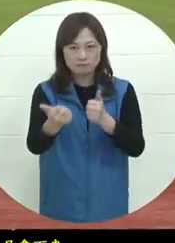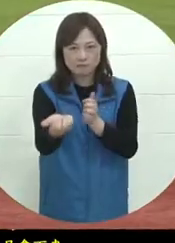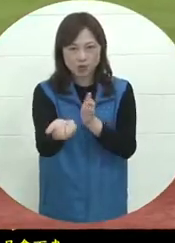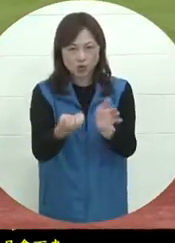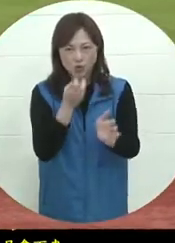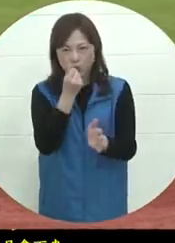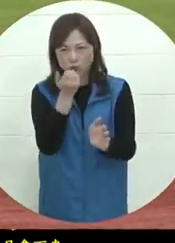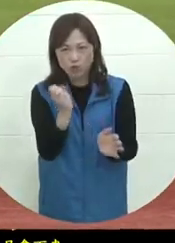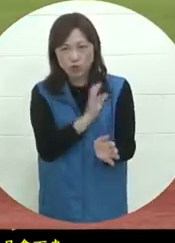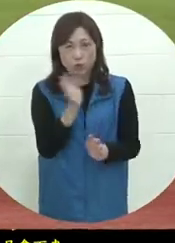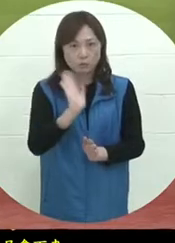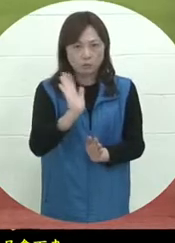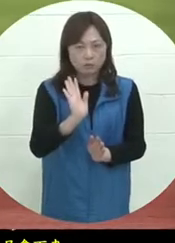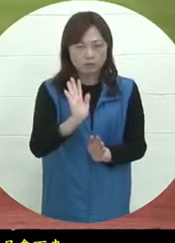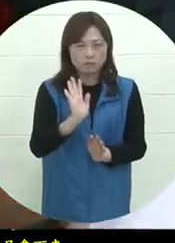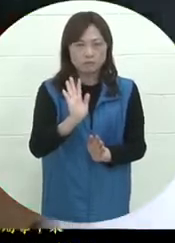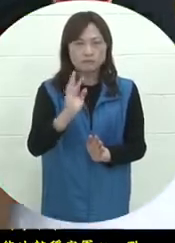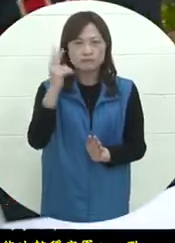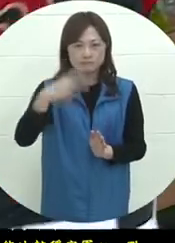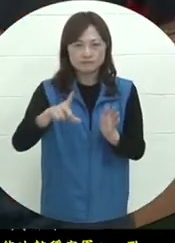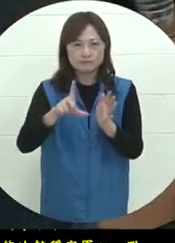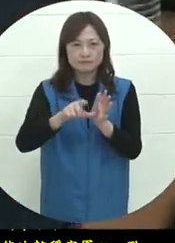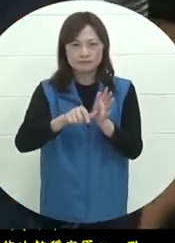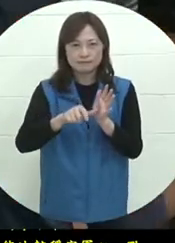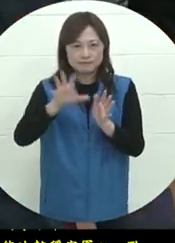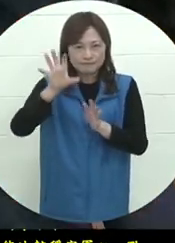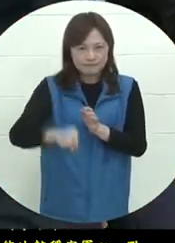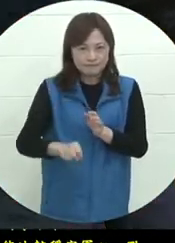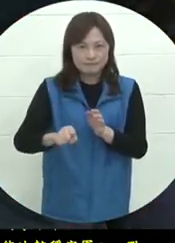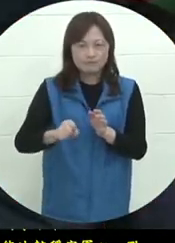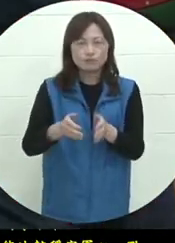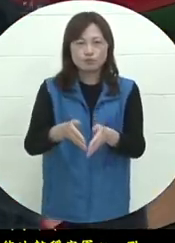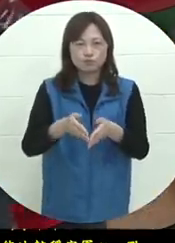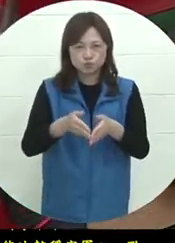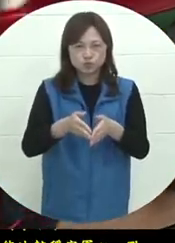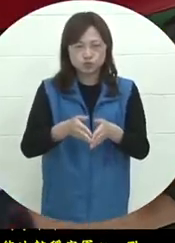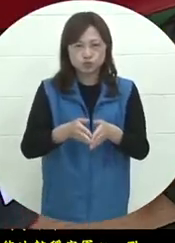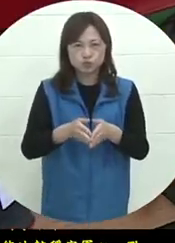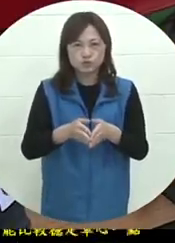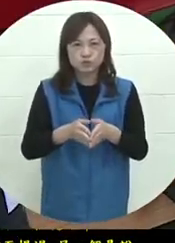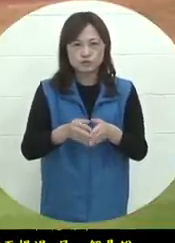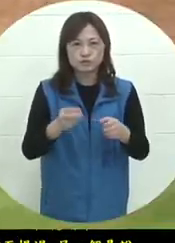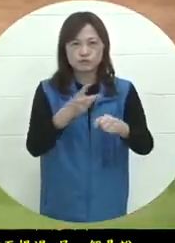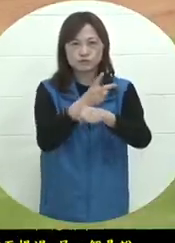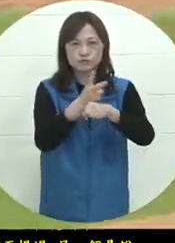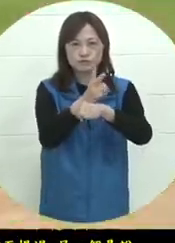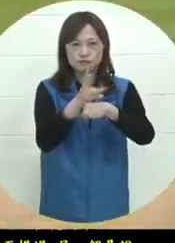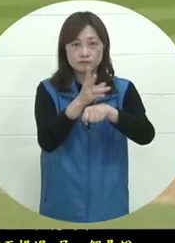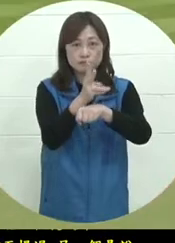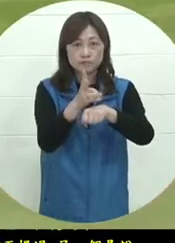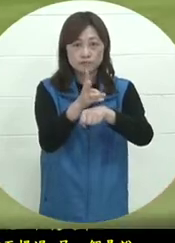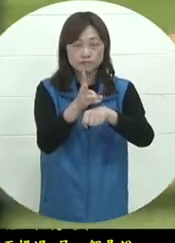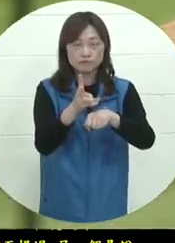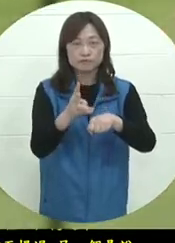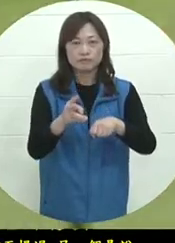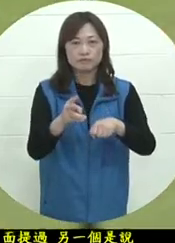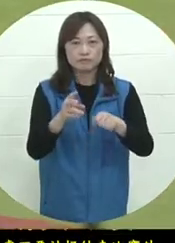in fact, it is also We are competing against time, because the prescribed game time of two and a half hours is actually getting closer and closer.